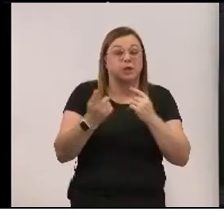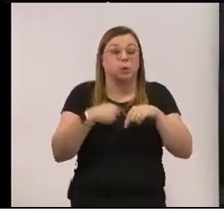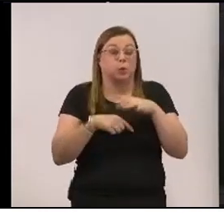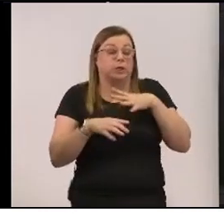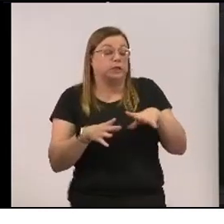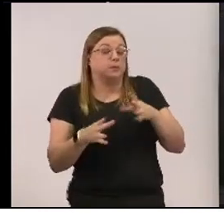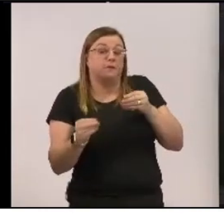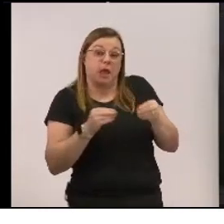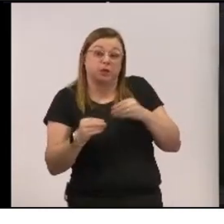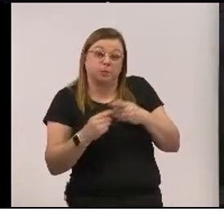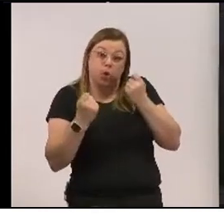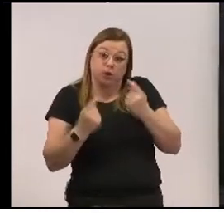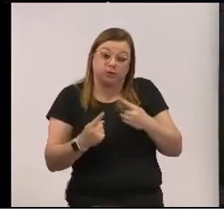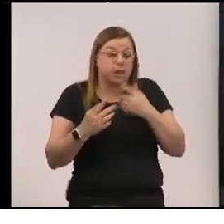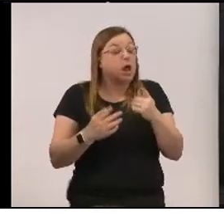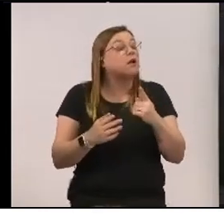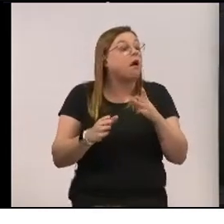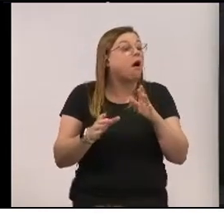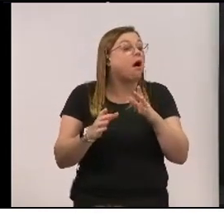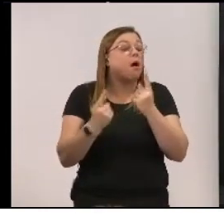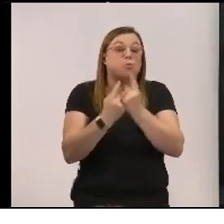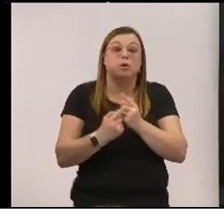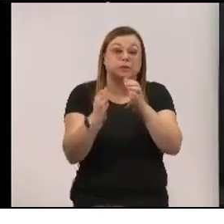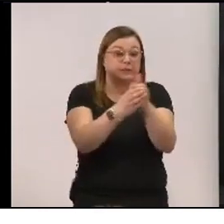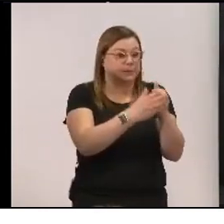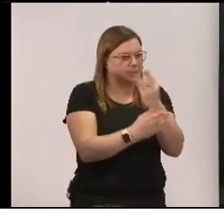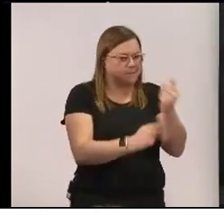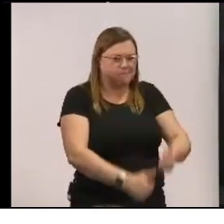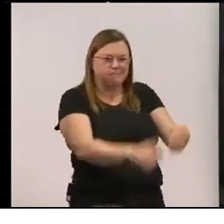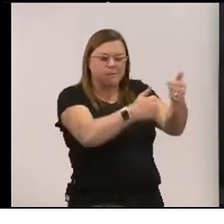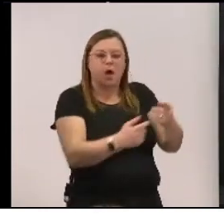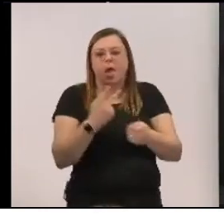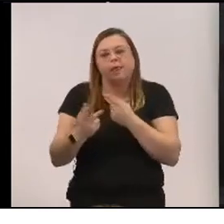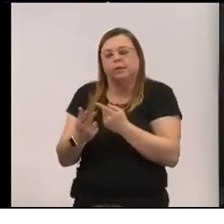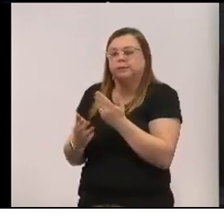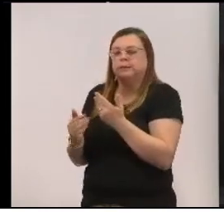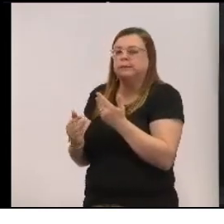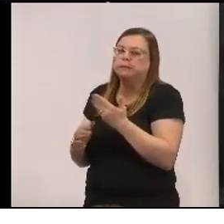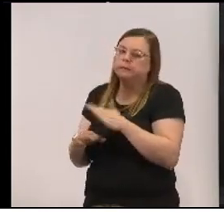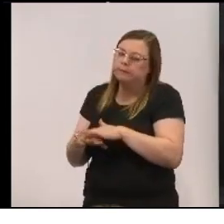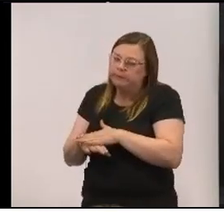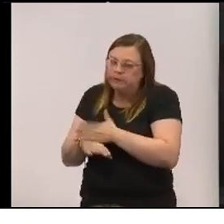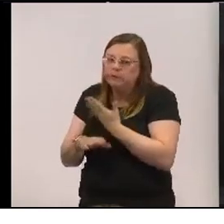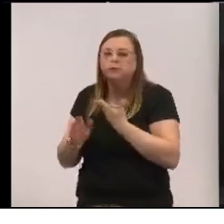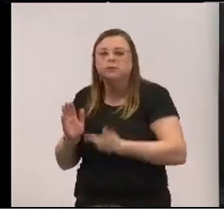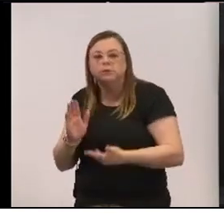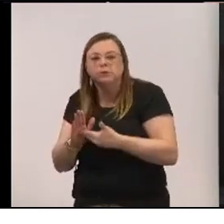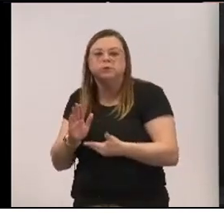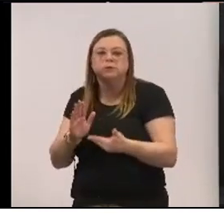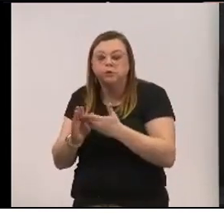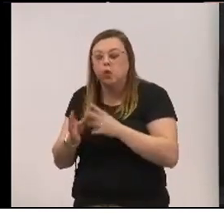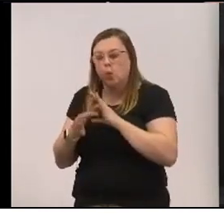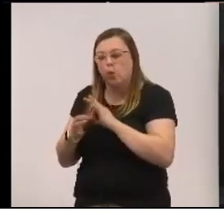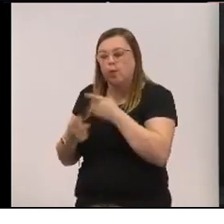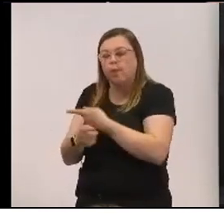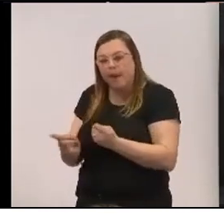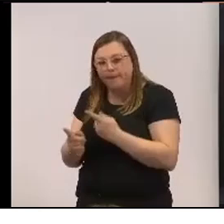there are some product teams that are going to be better at this than others. Working with them and continuing to build their knowledge and experience is great,